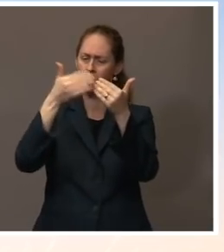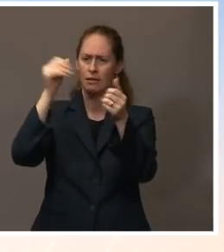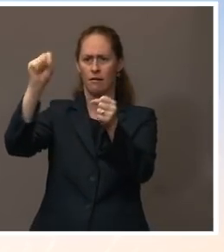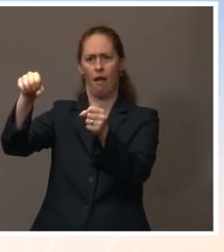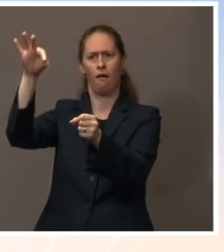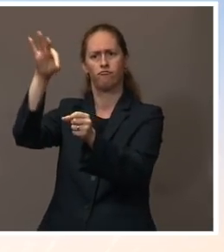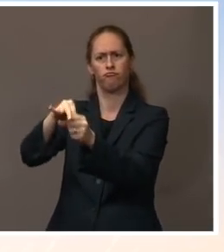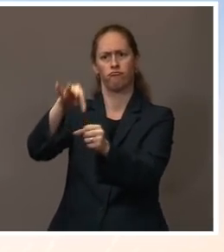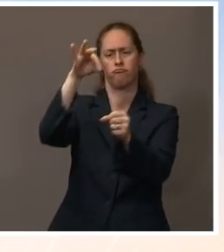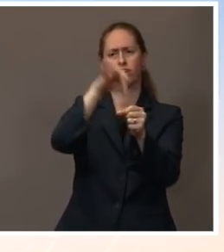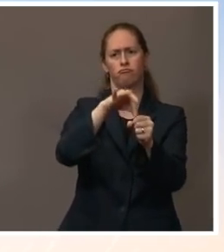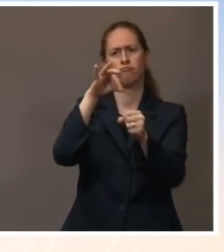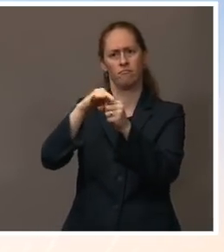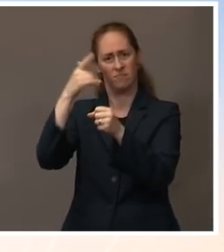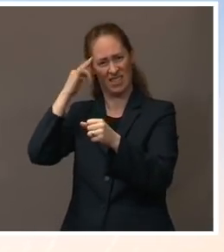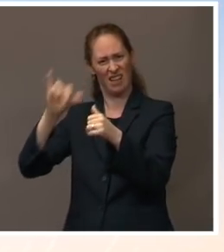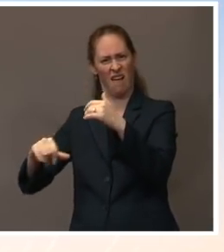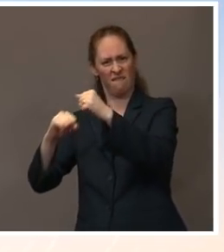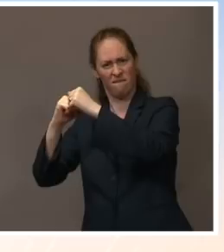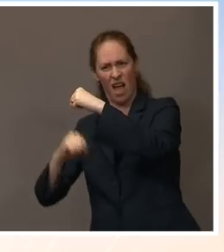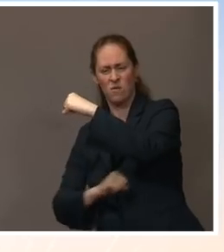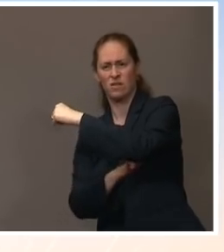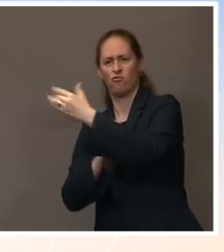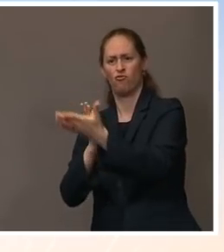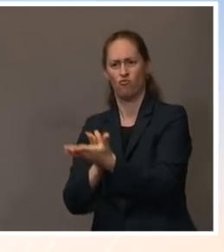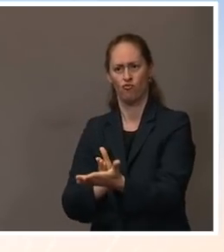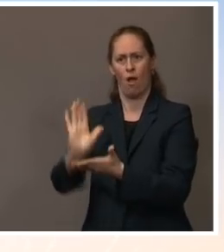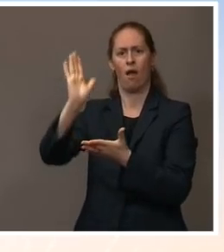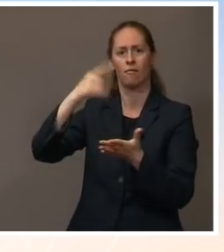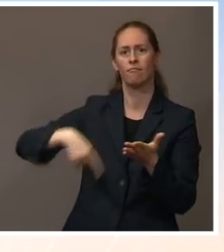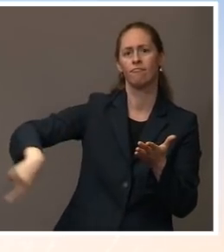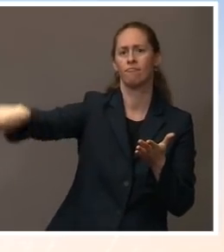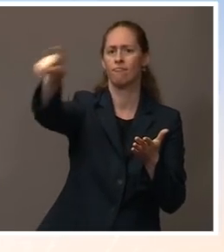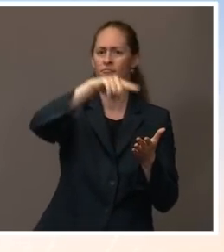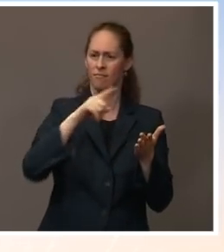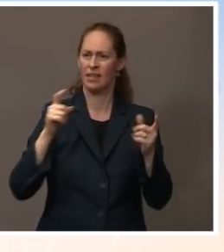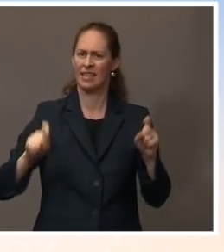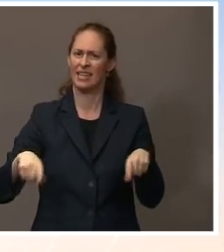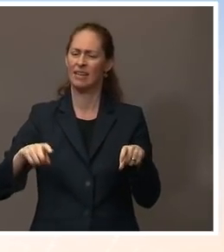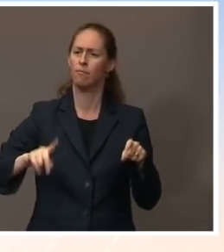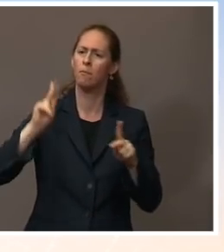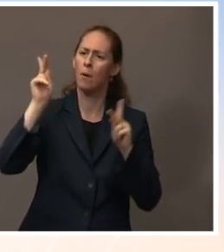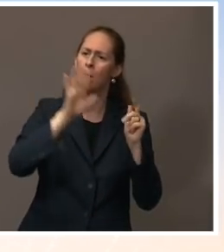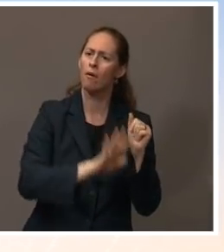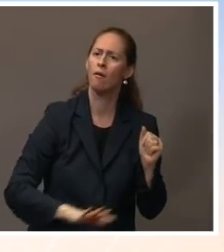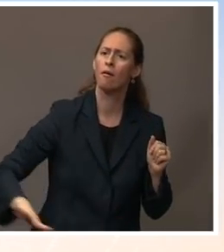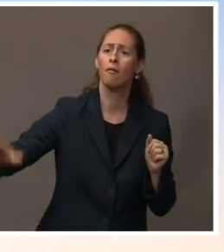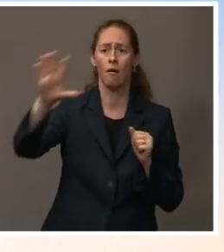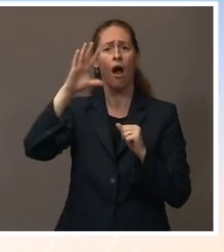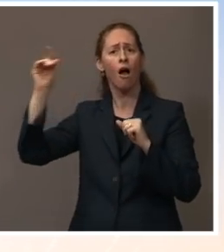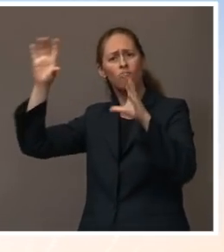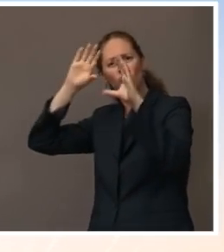right for the American public across the country. And it will be a fight of his presidency long past today.